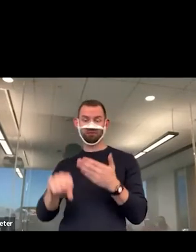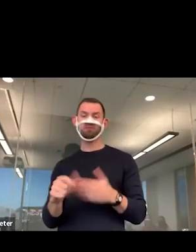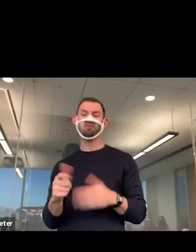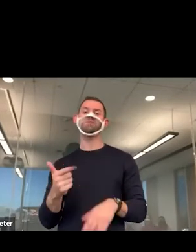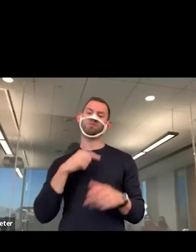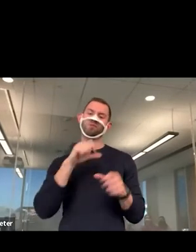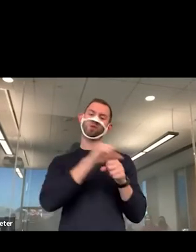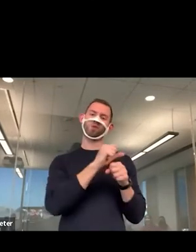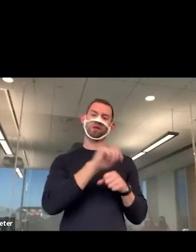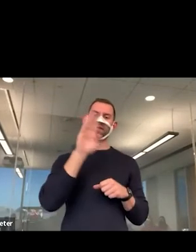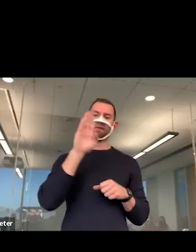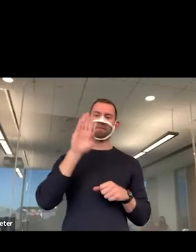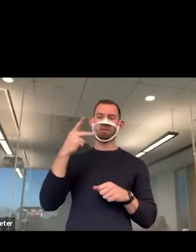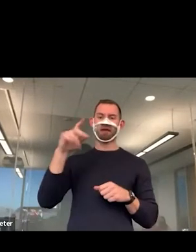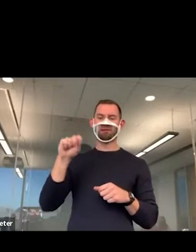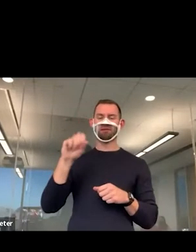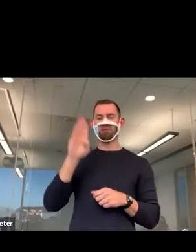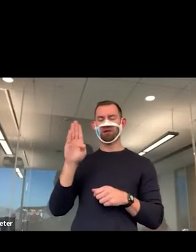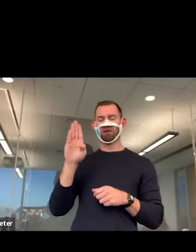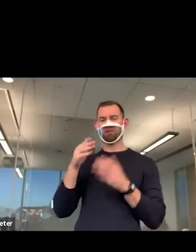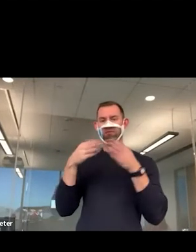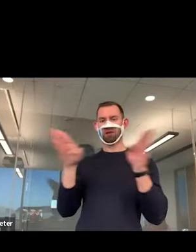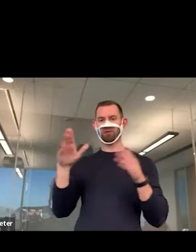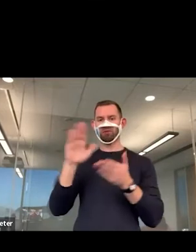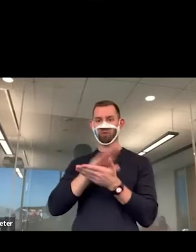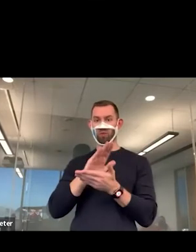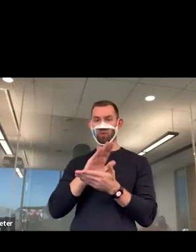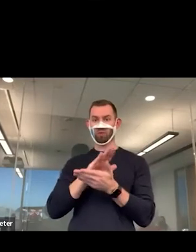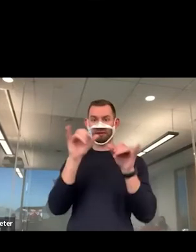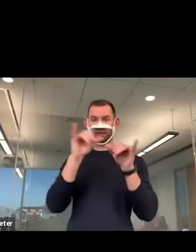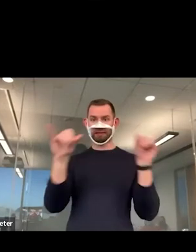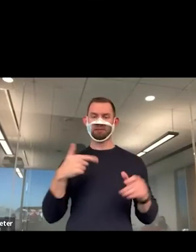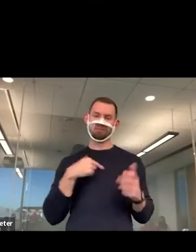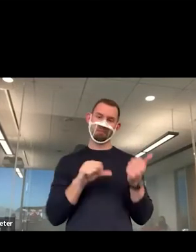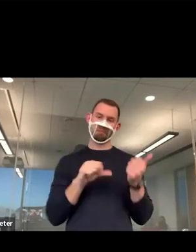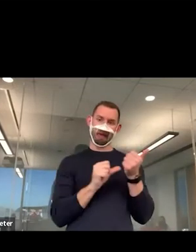public school system and i realized quickly that i really didn't want to be a teacher